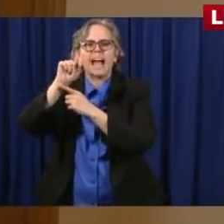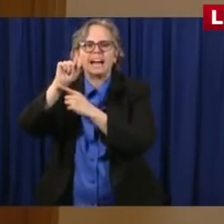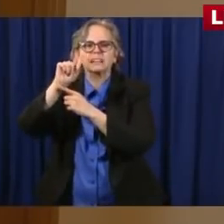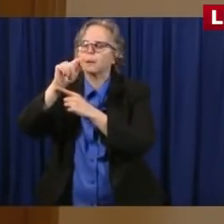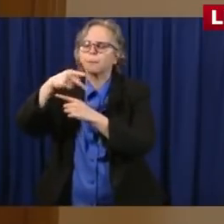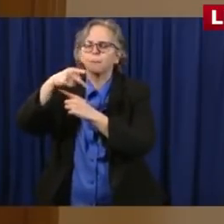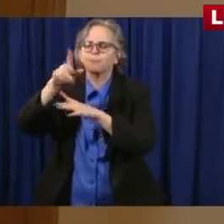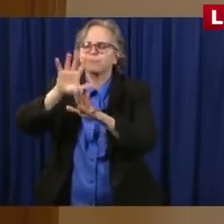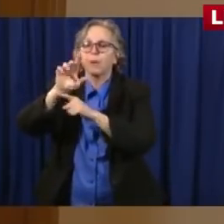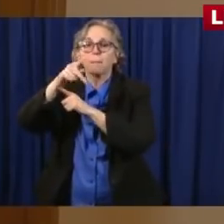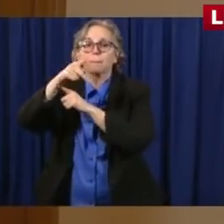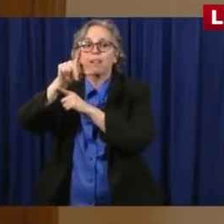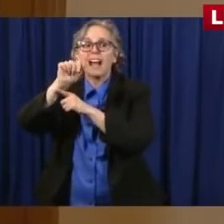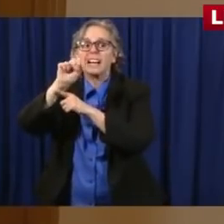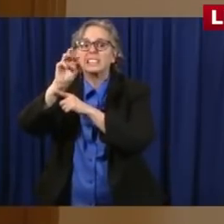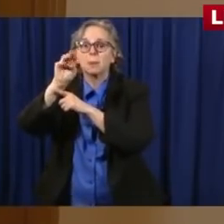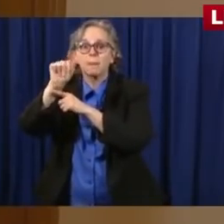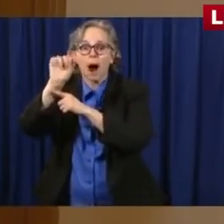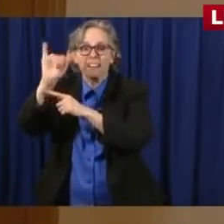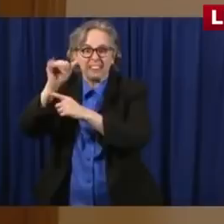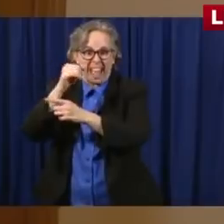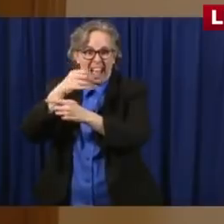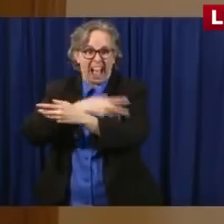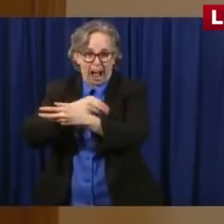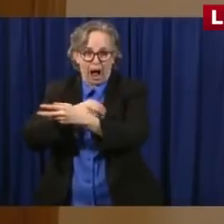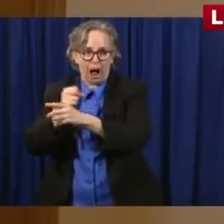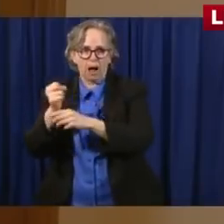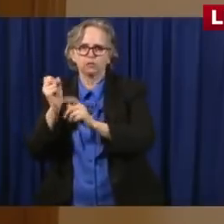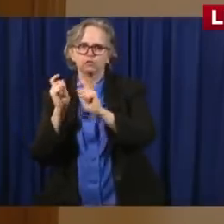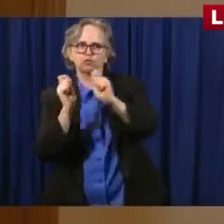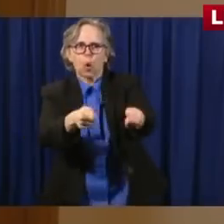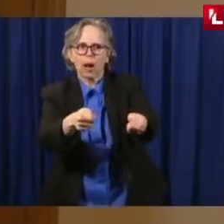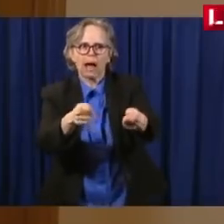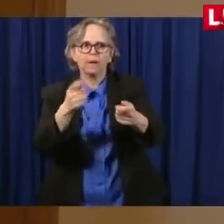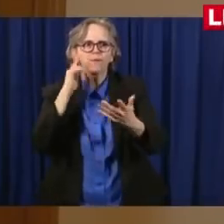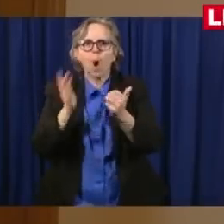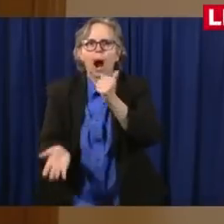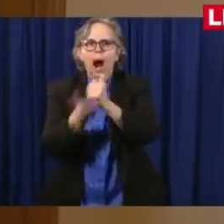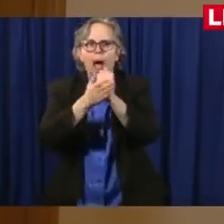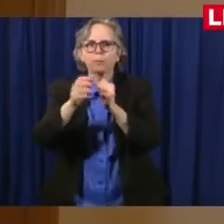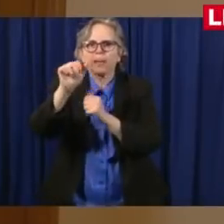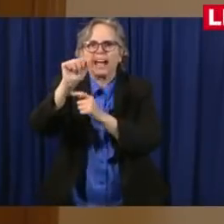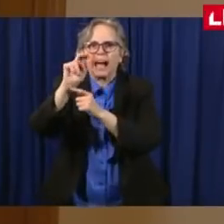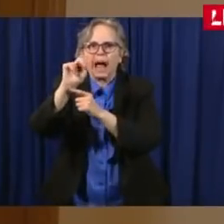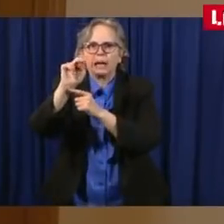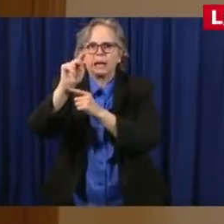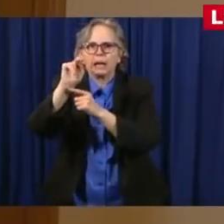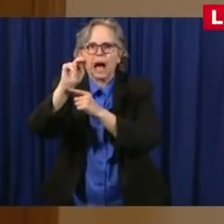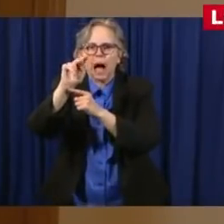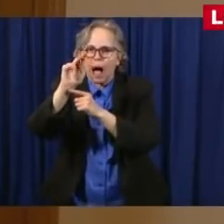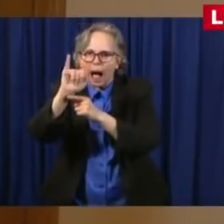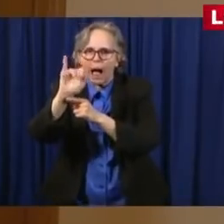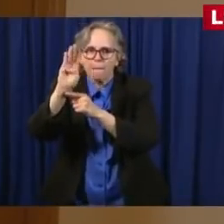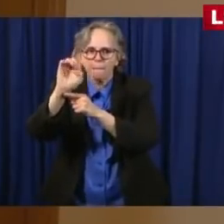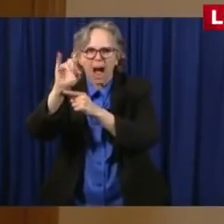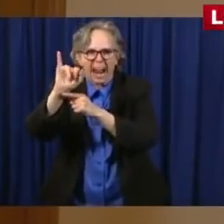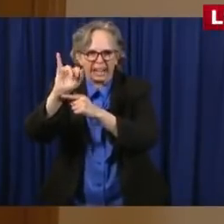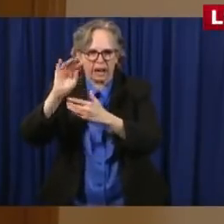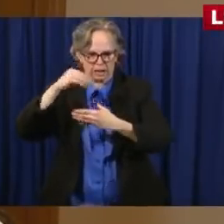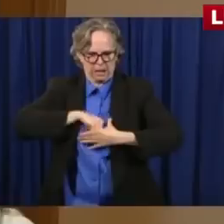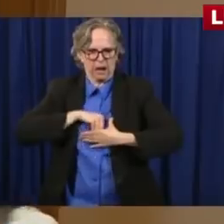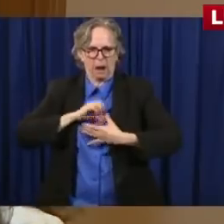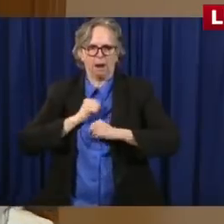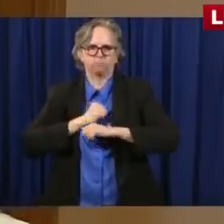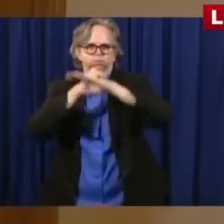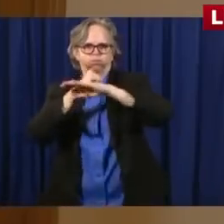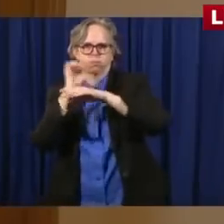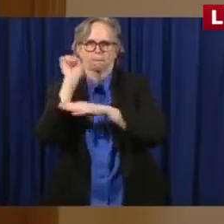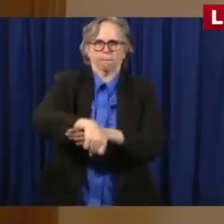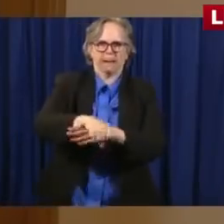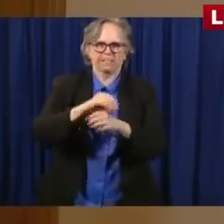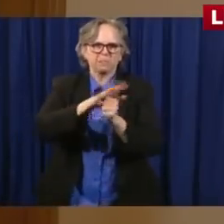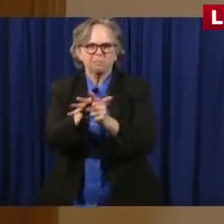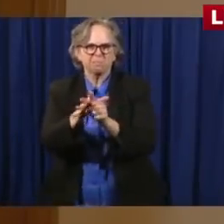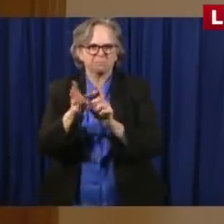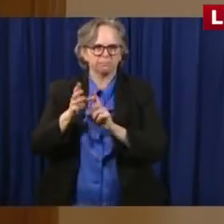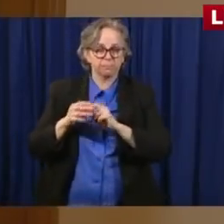THEY CAN DONATE SOME OF THEIR PLASMA SO WE CAN USE ANTIBODIES AS A FORM OF TREATMENT.